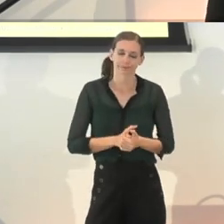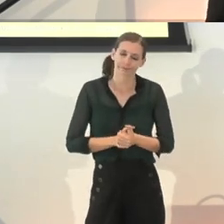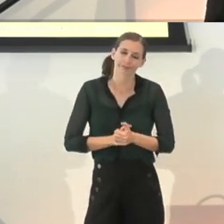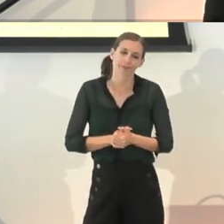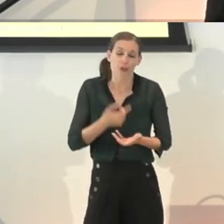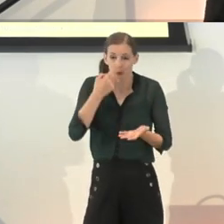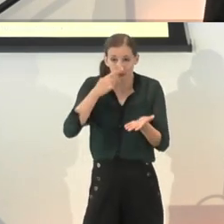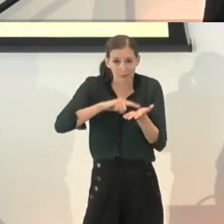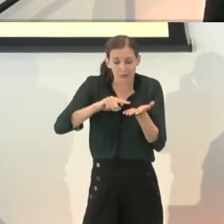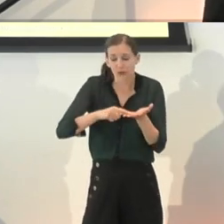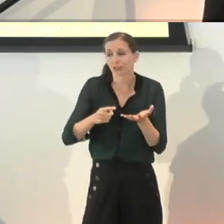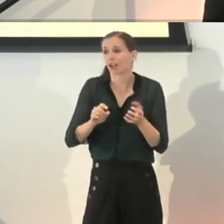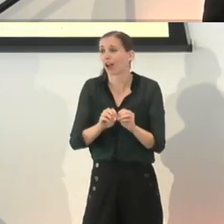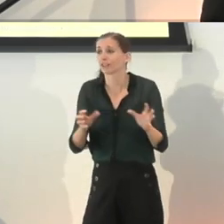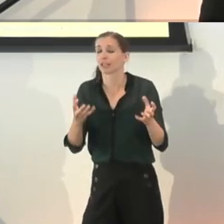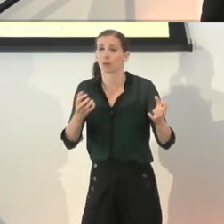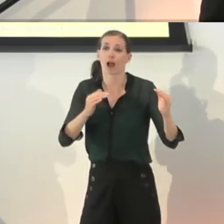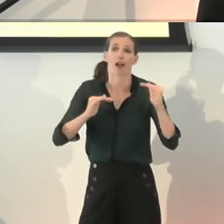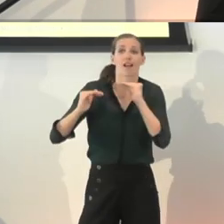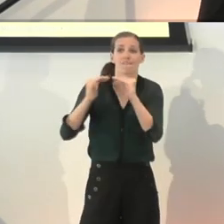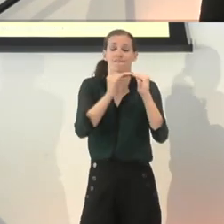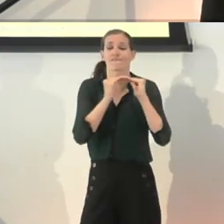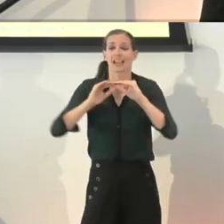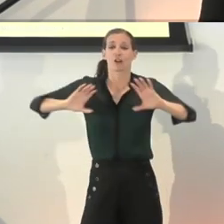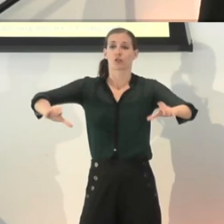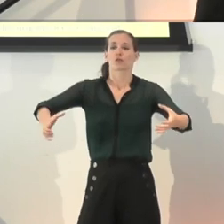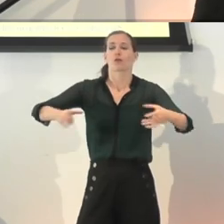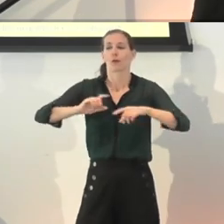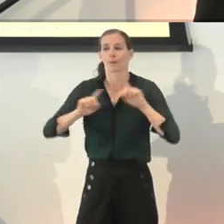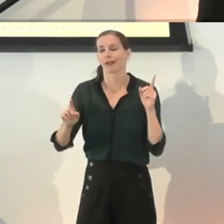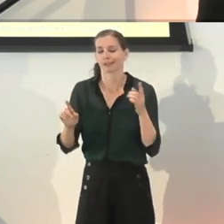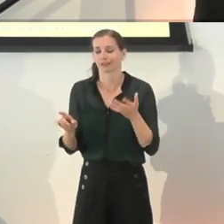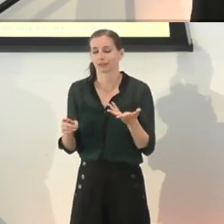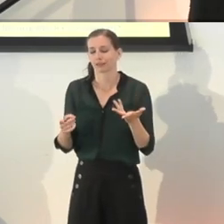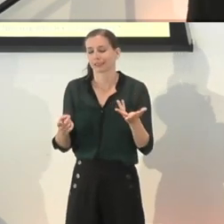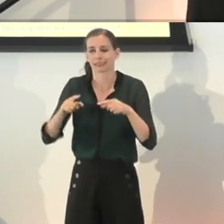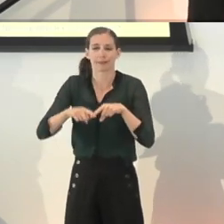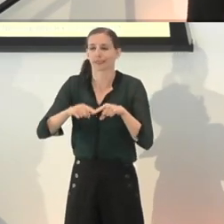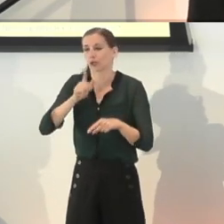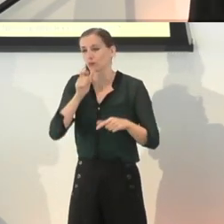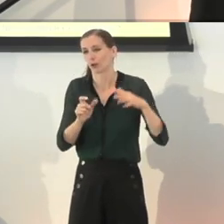absolutely want to do that. It is slow and has all sorts of problems, sample size. Vera